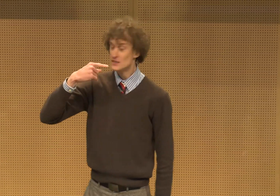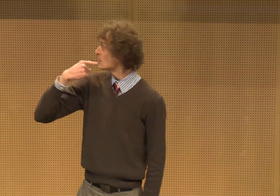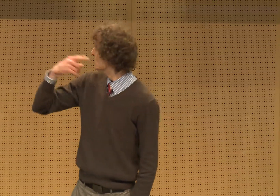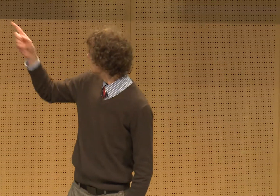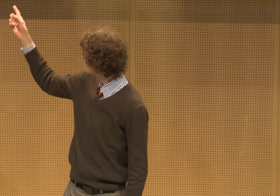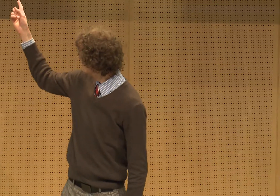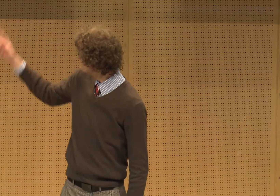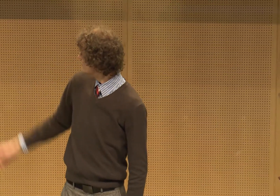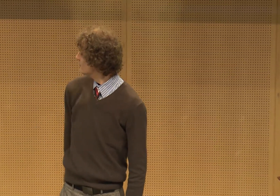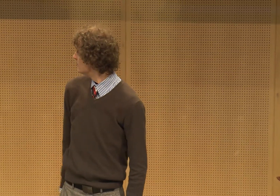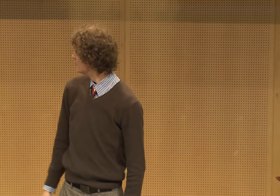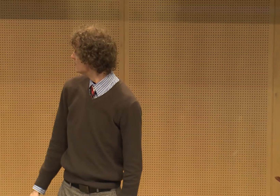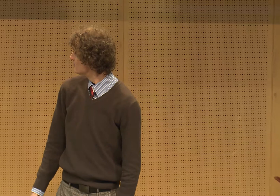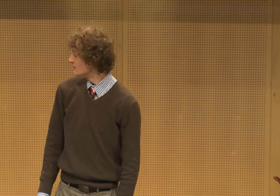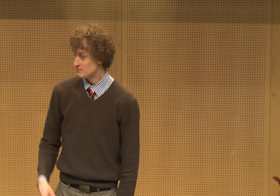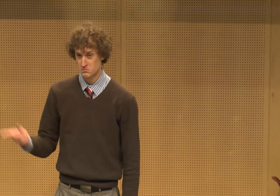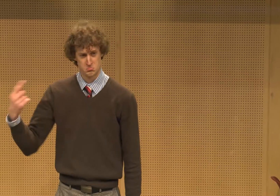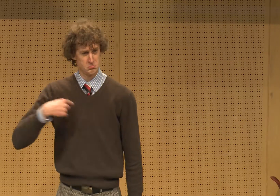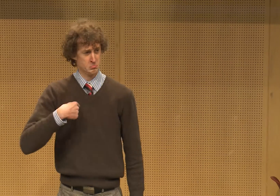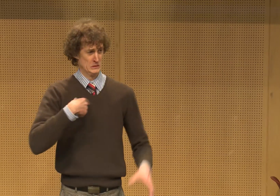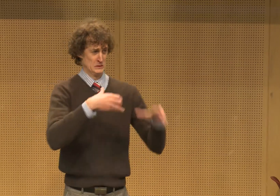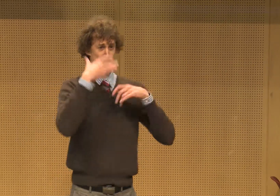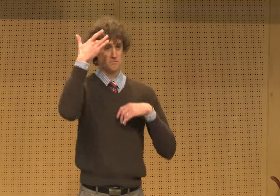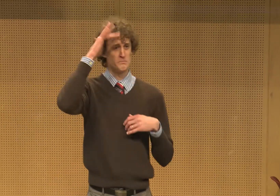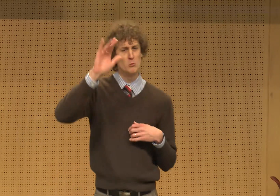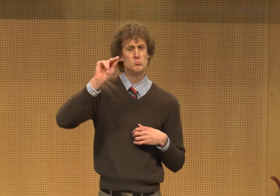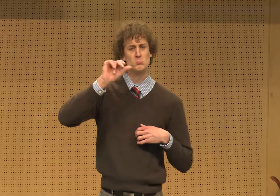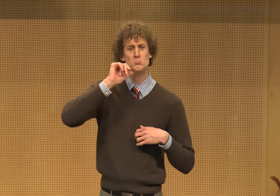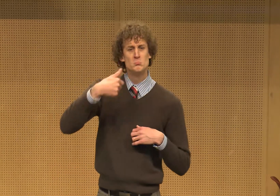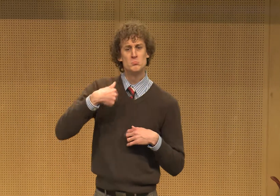I mean, Einstein said this.